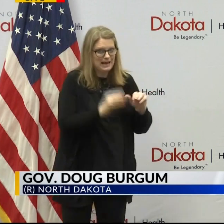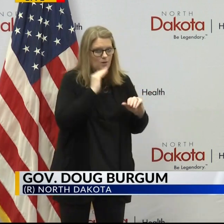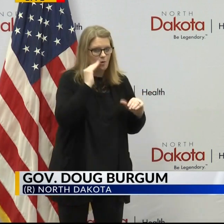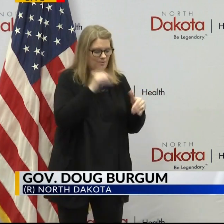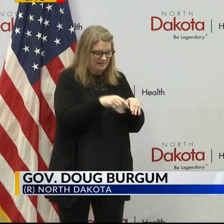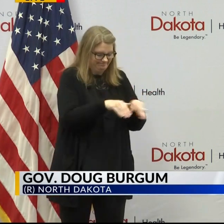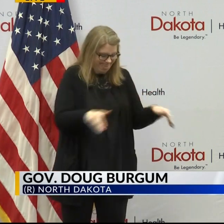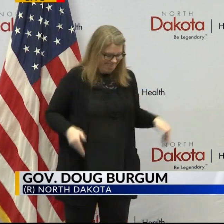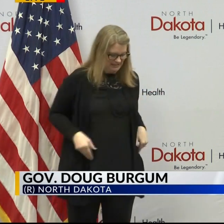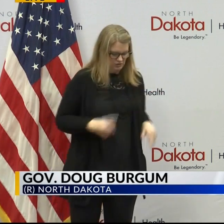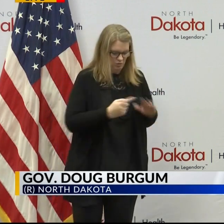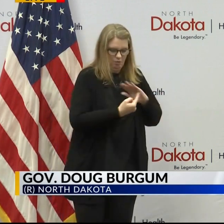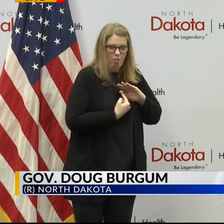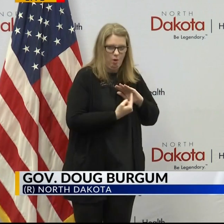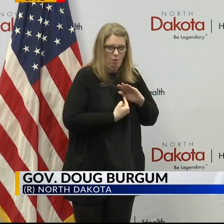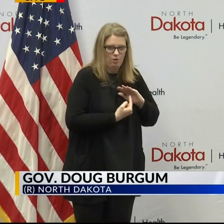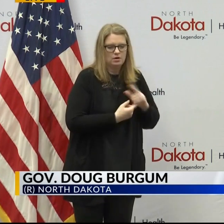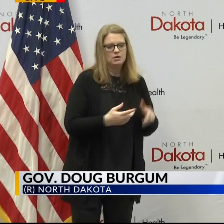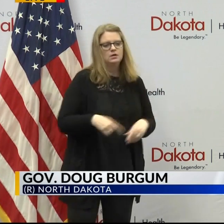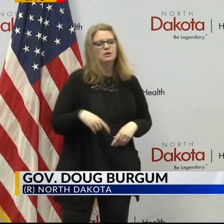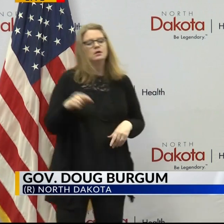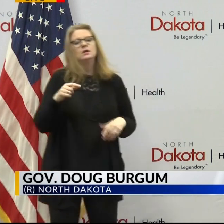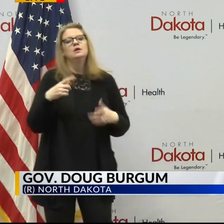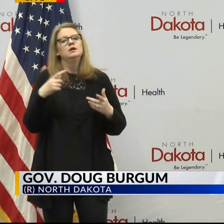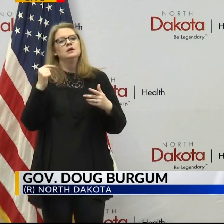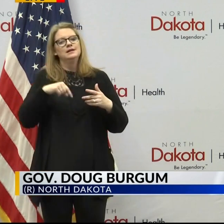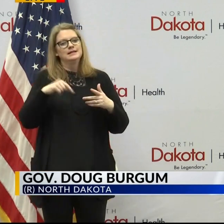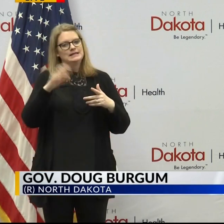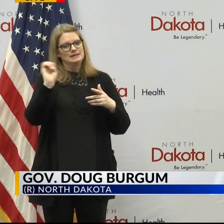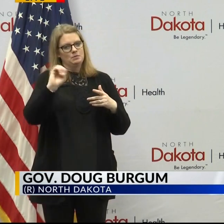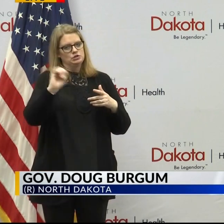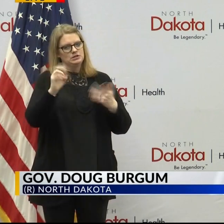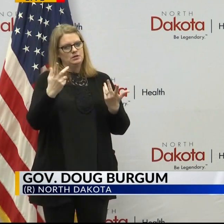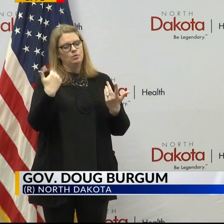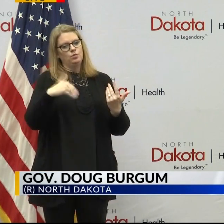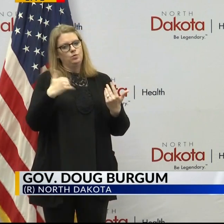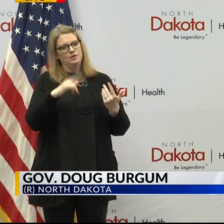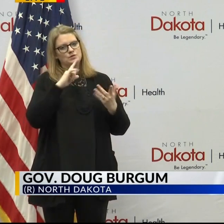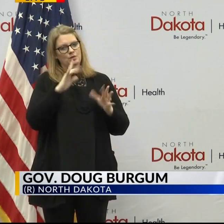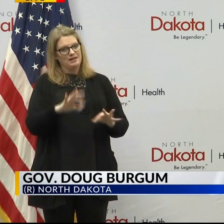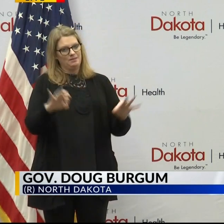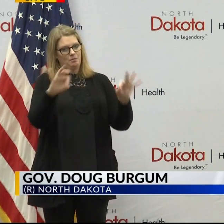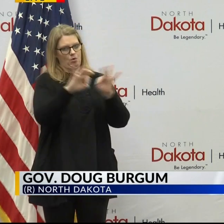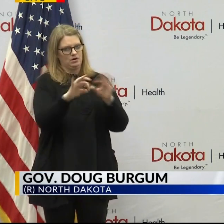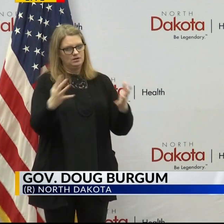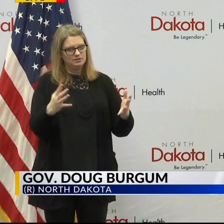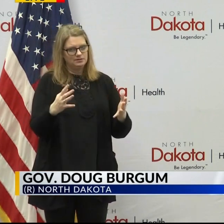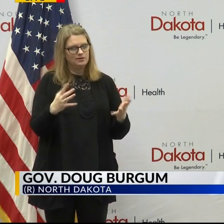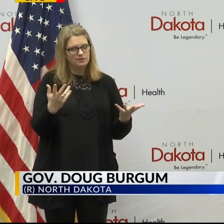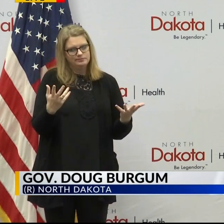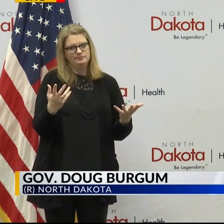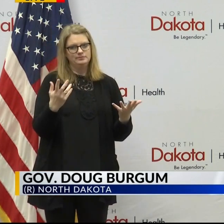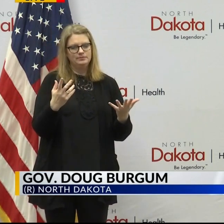SAY THANK YOU, BECAUSE YOU'RE THE HEROS HELPING TO SLOW THE SPREAD. NEXT TOPIC, HOUSING.